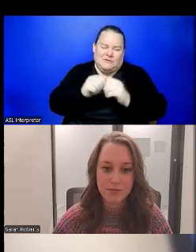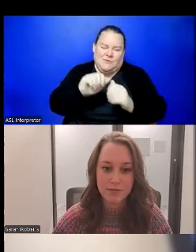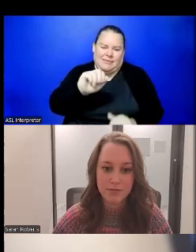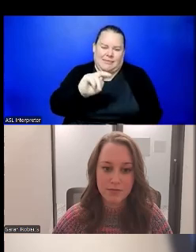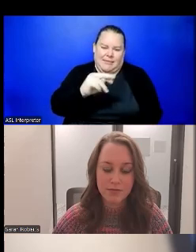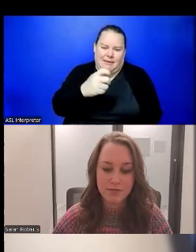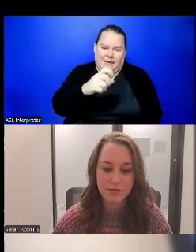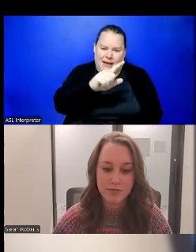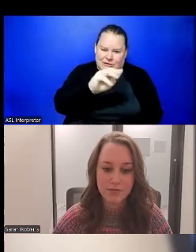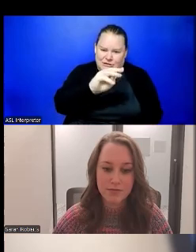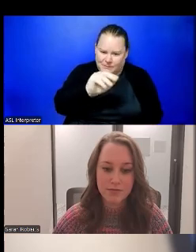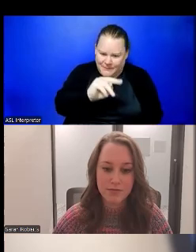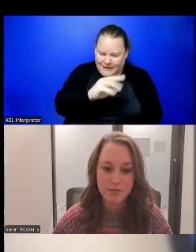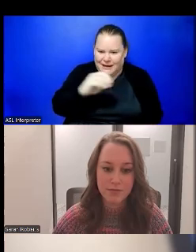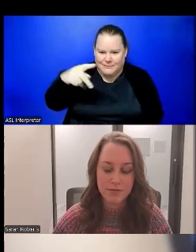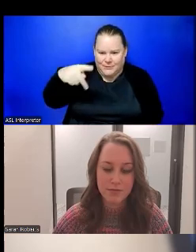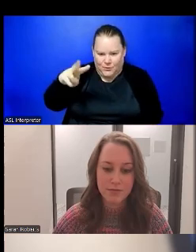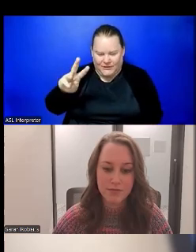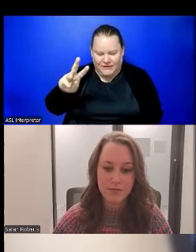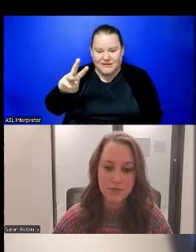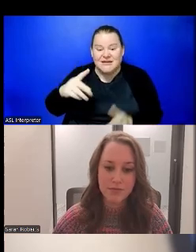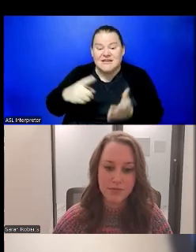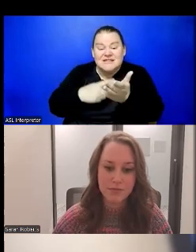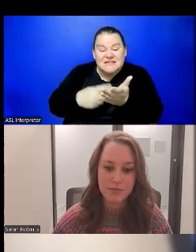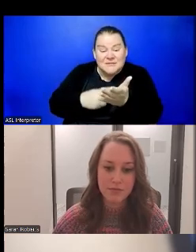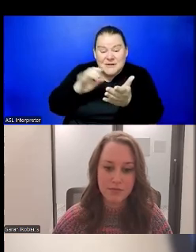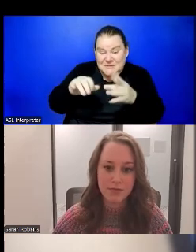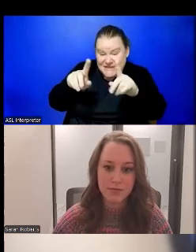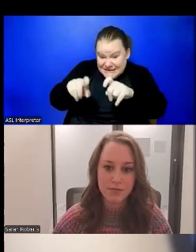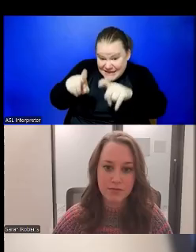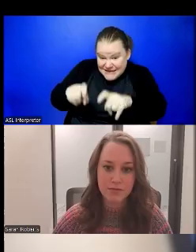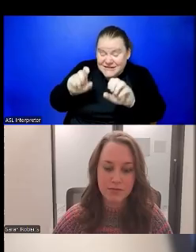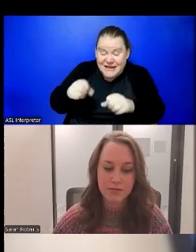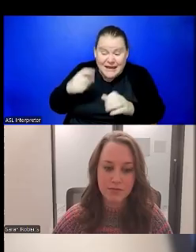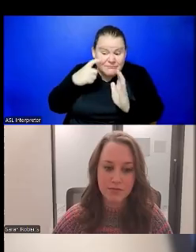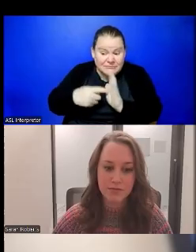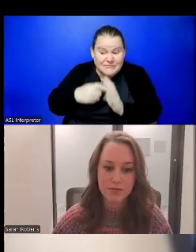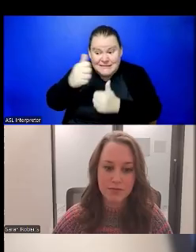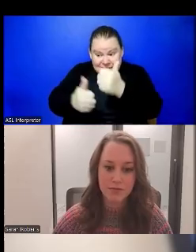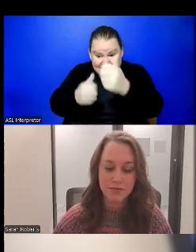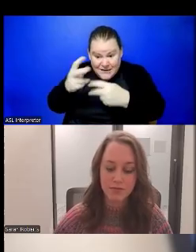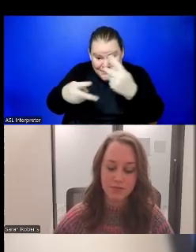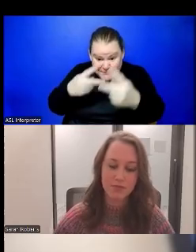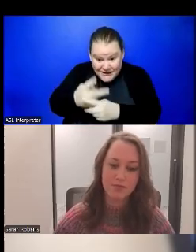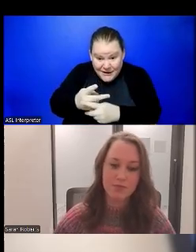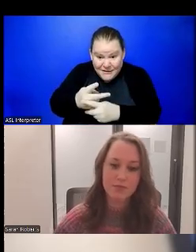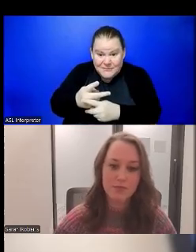In some cases, methylation testing can determine the subtype, especially with this order here that we typically